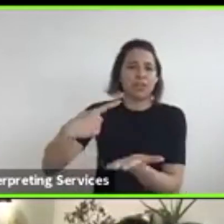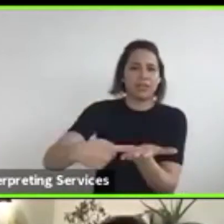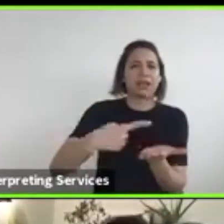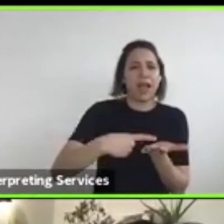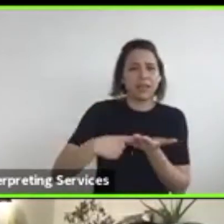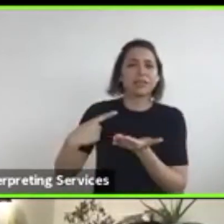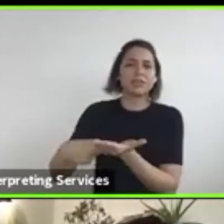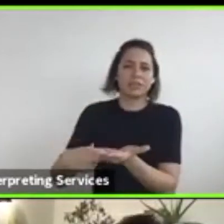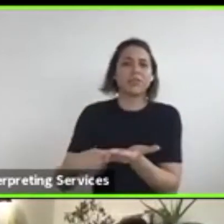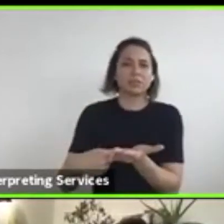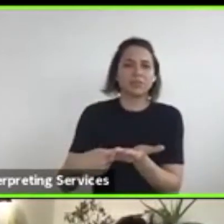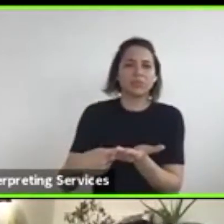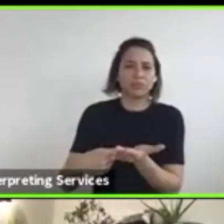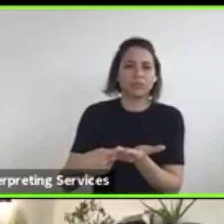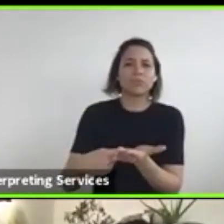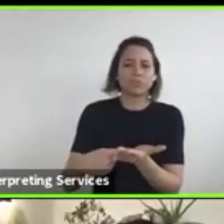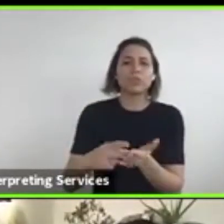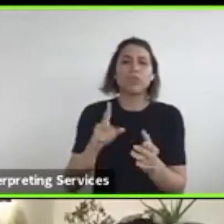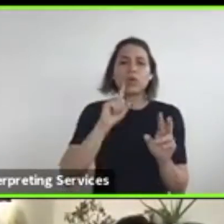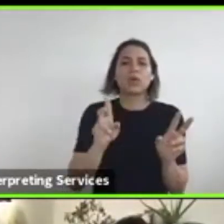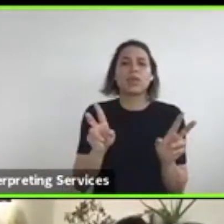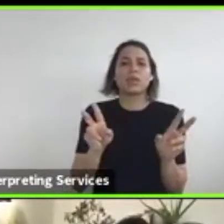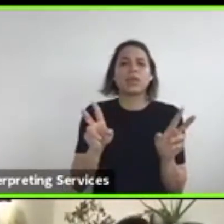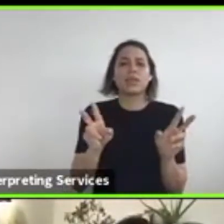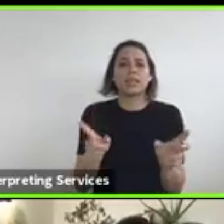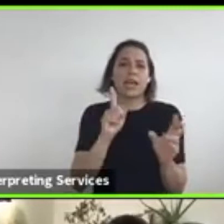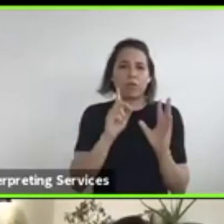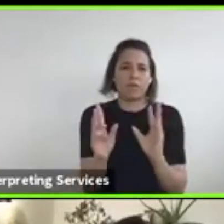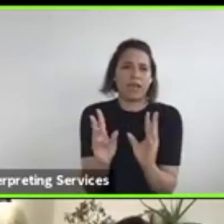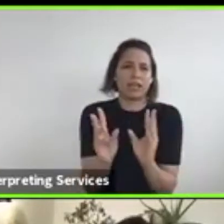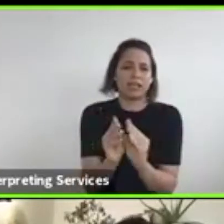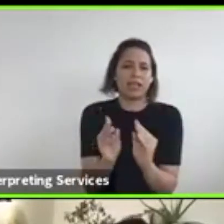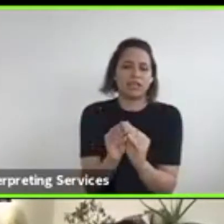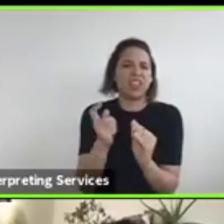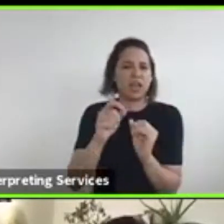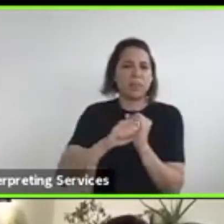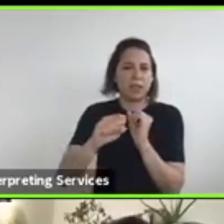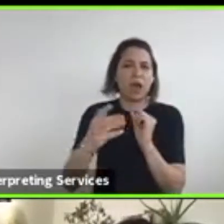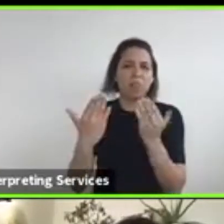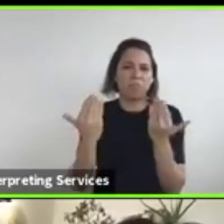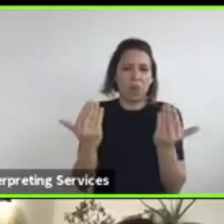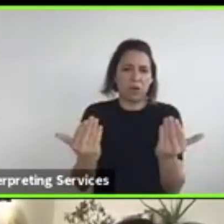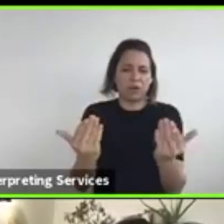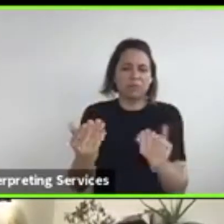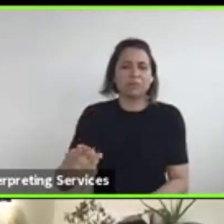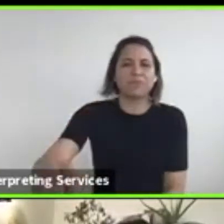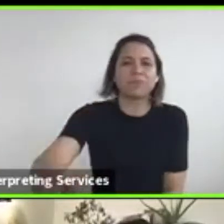OF THAT SESSION WAS ALSO A PROVOCATION, AND IT'S A LITTLE LONG BUT THIS IS IT. IT SAYS: FUTURETY, MOVES THROUGH US